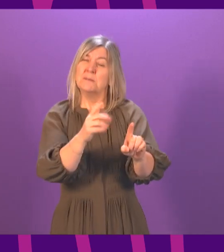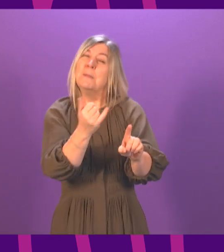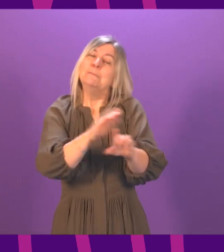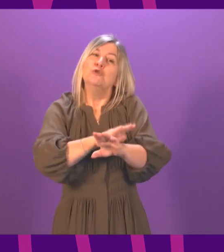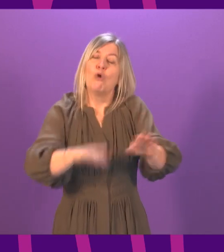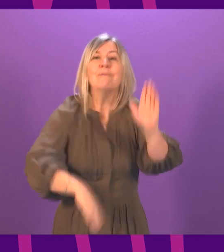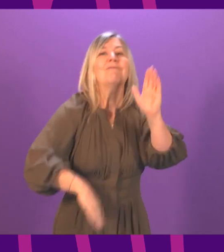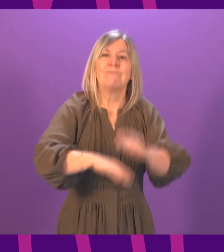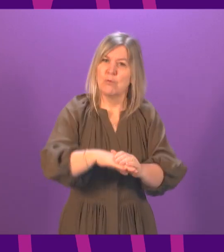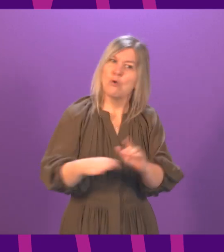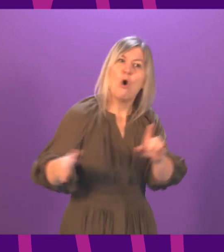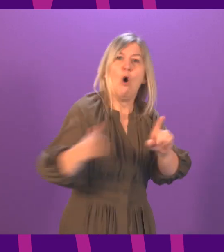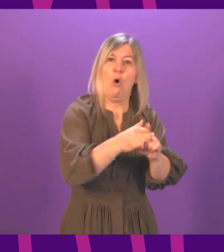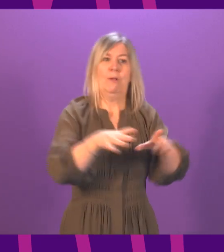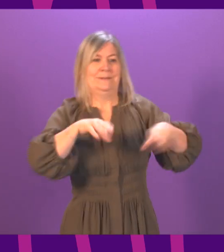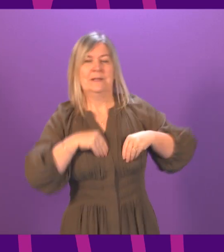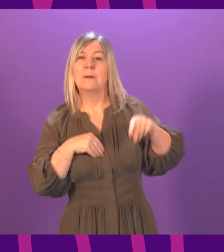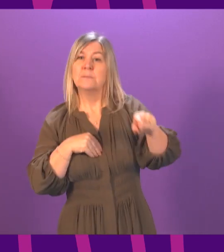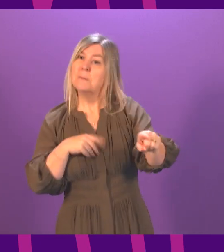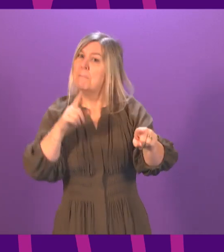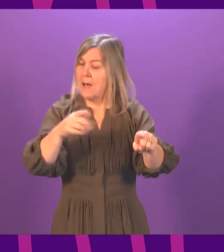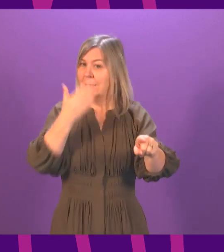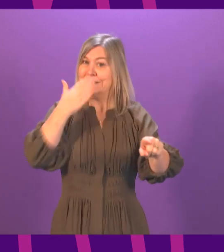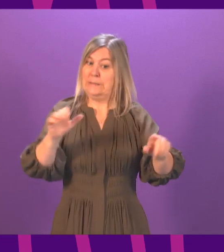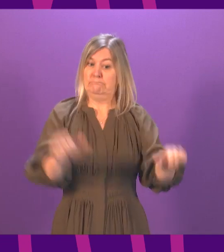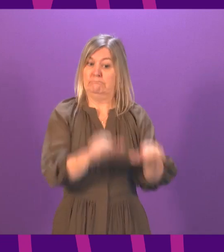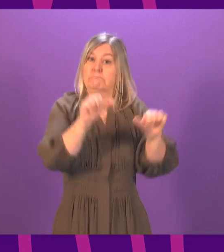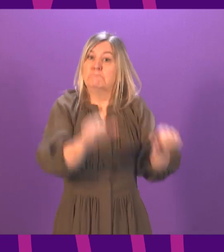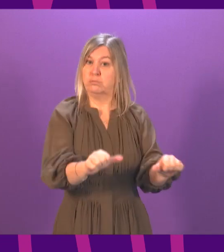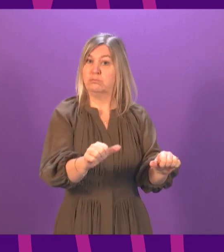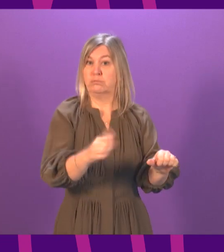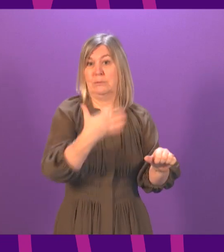completed vaccination of older residents in care homes, which I think is important.